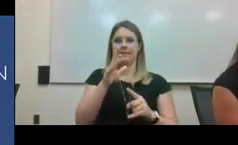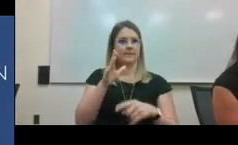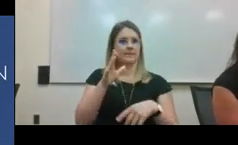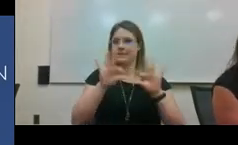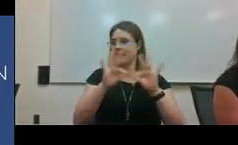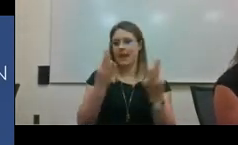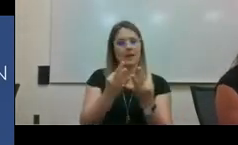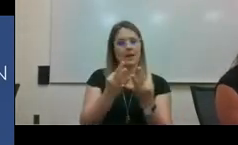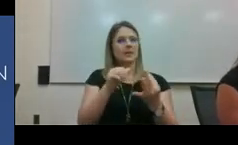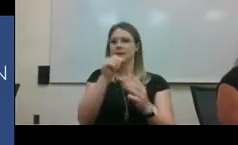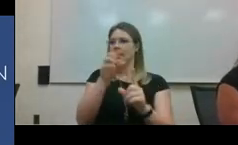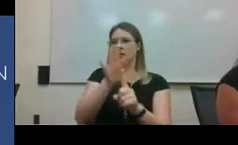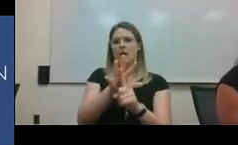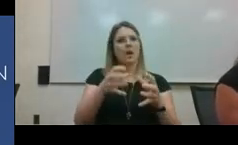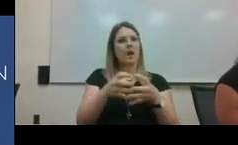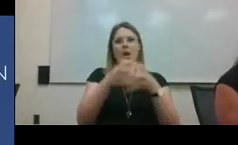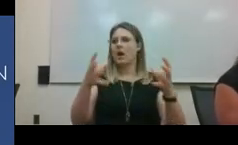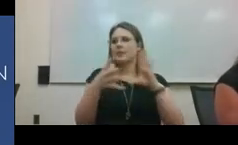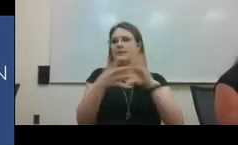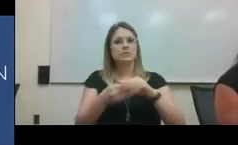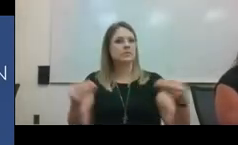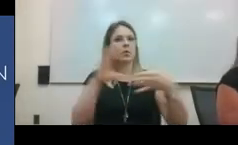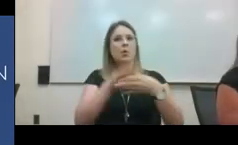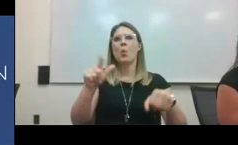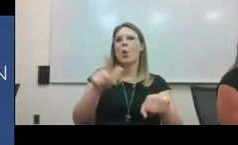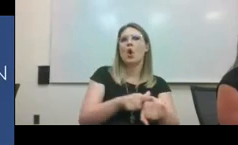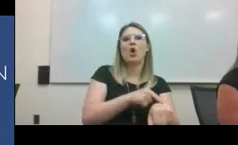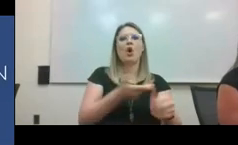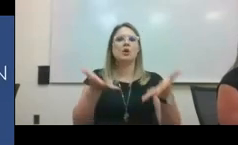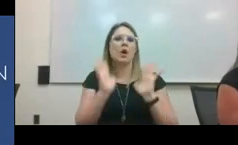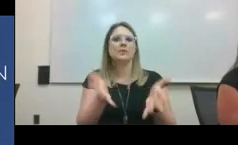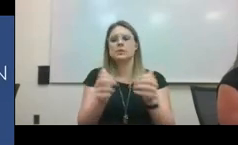or longer conversations with adults in sign language, even in grade two.